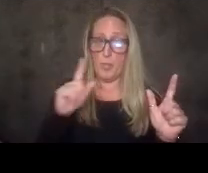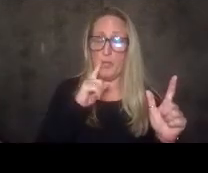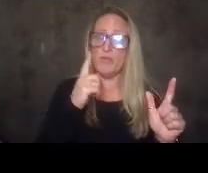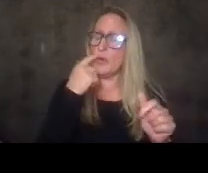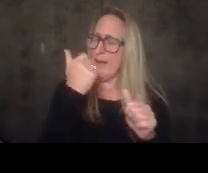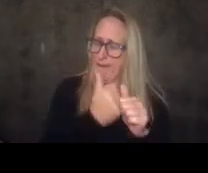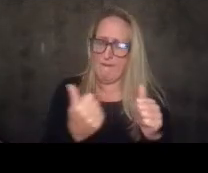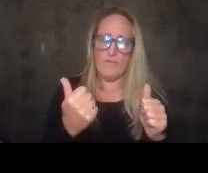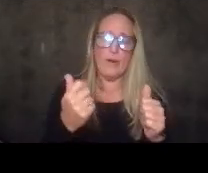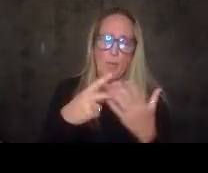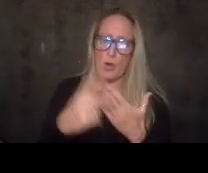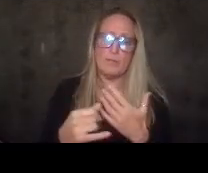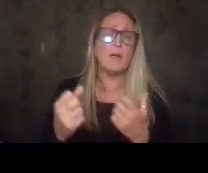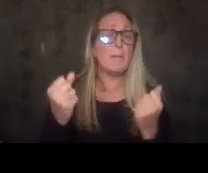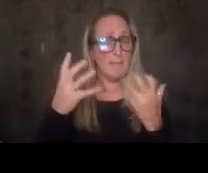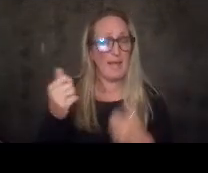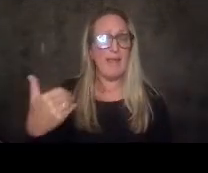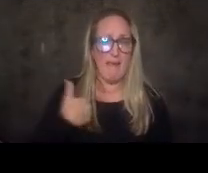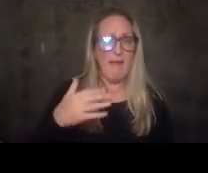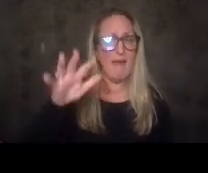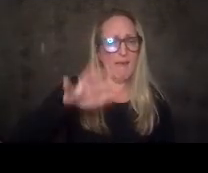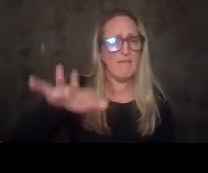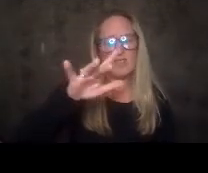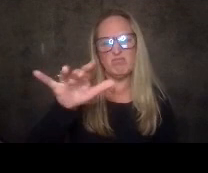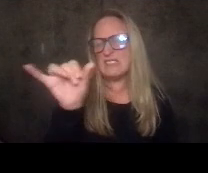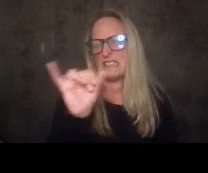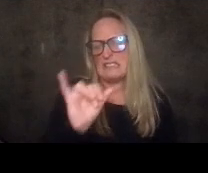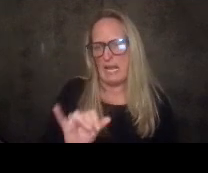program and you'll see that a lot of them have truly the same